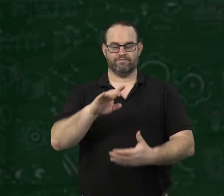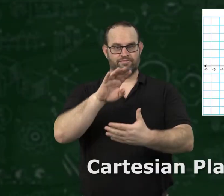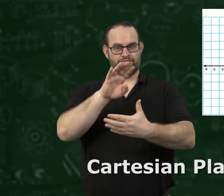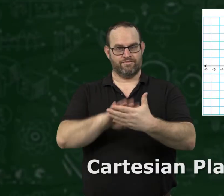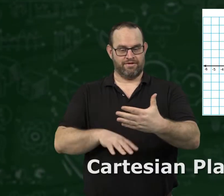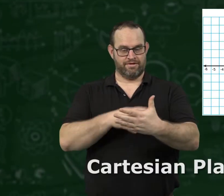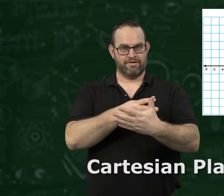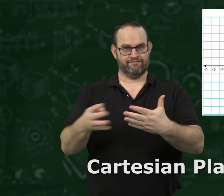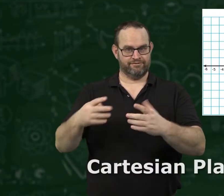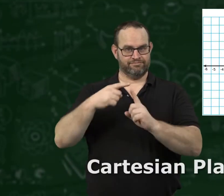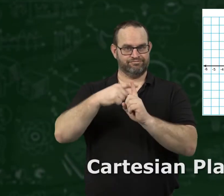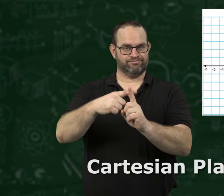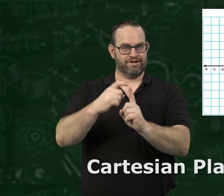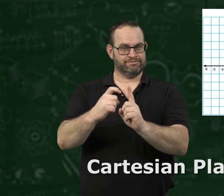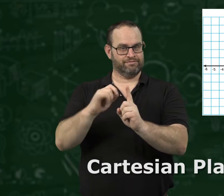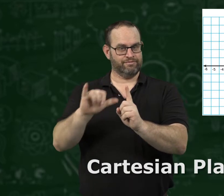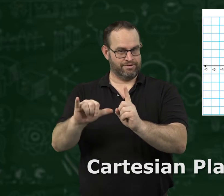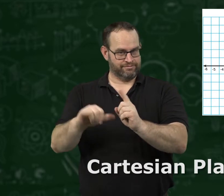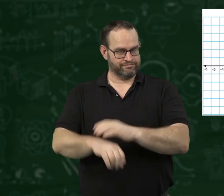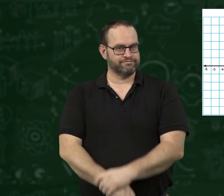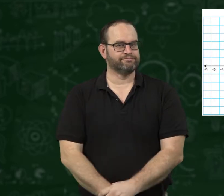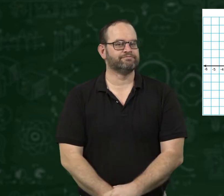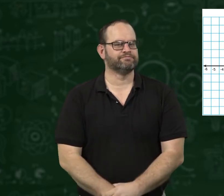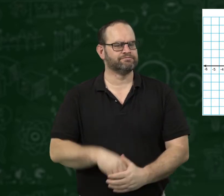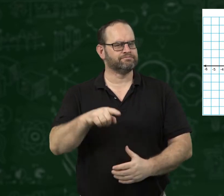A cartesian plane contains an X-axis and a Y-axis.